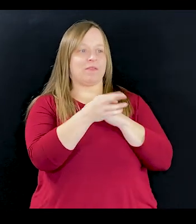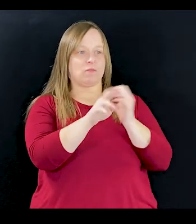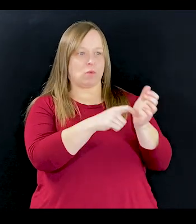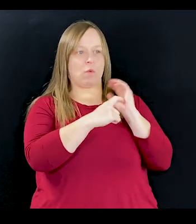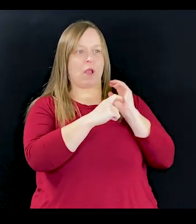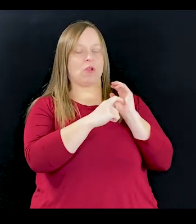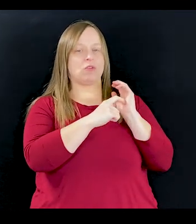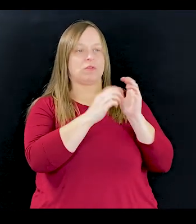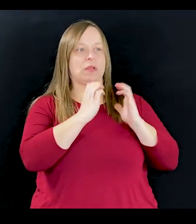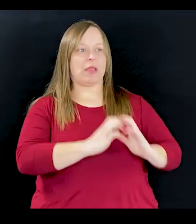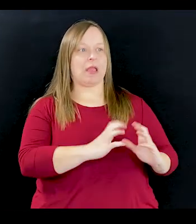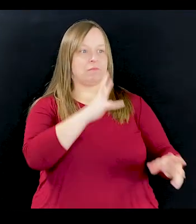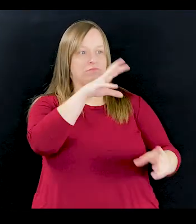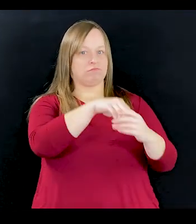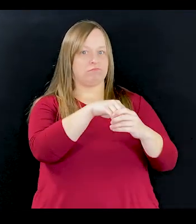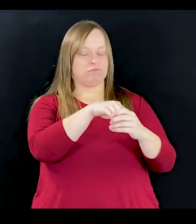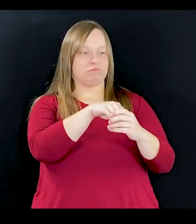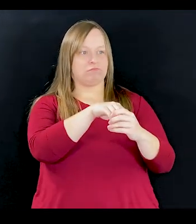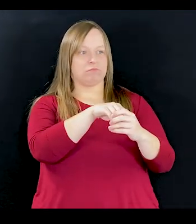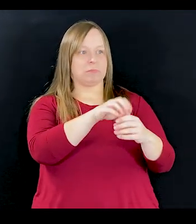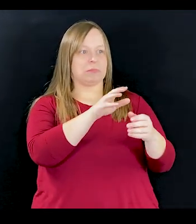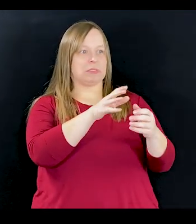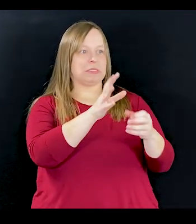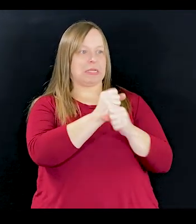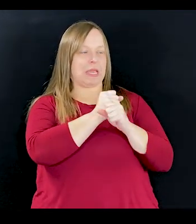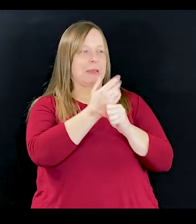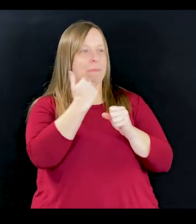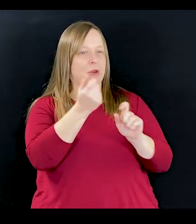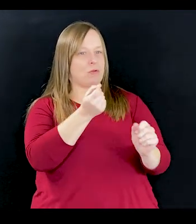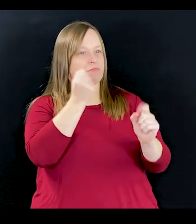requires the client to participate in to be able to gain a better understanding